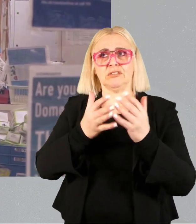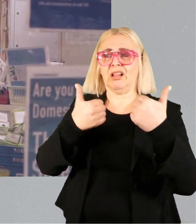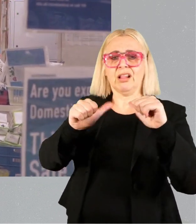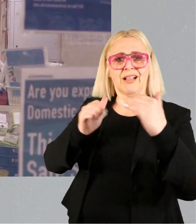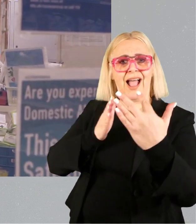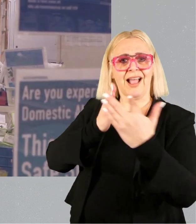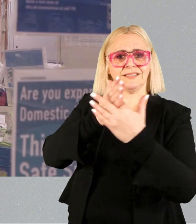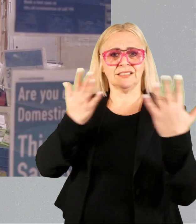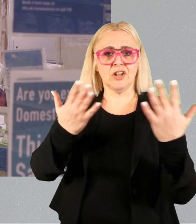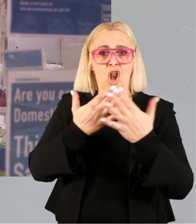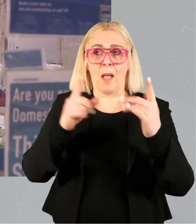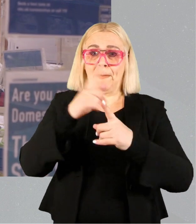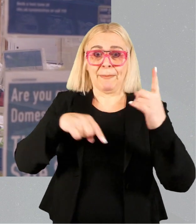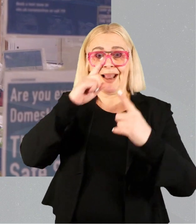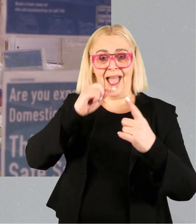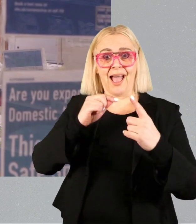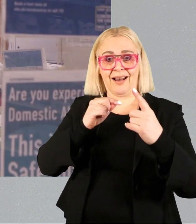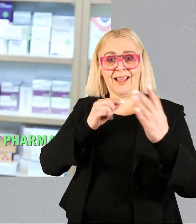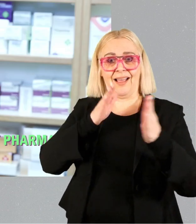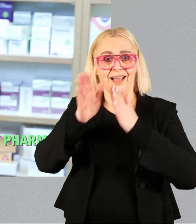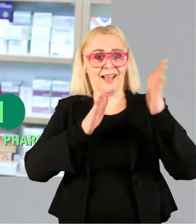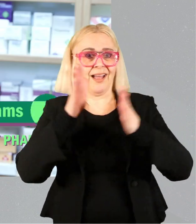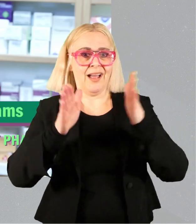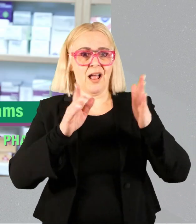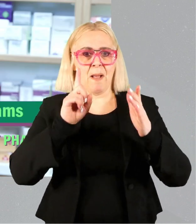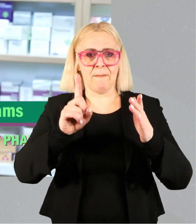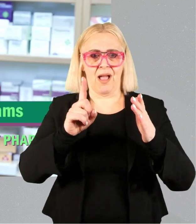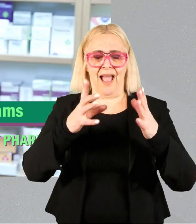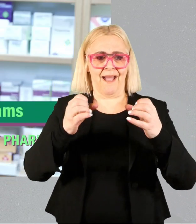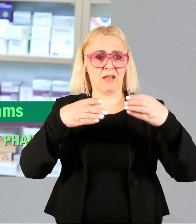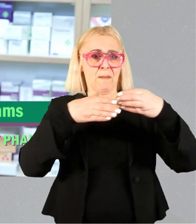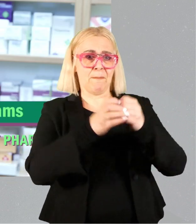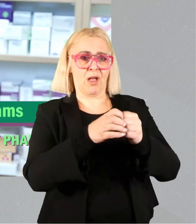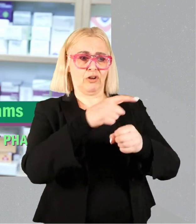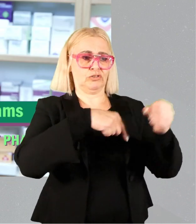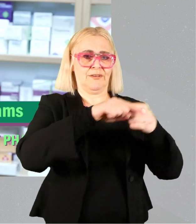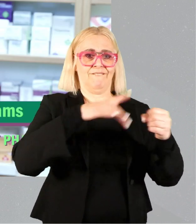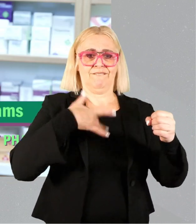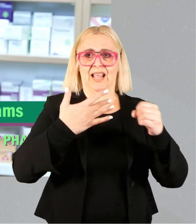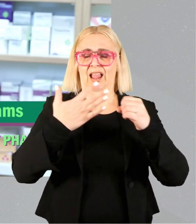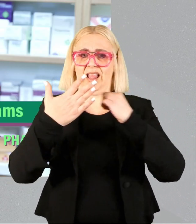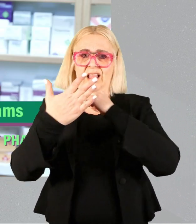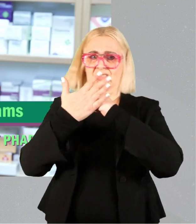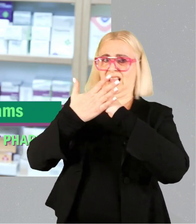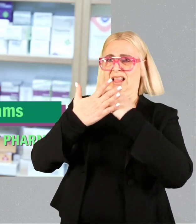We are doing well for a significant portion of people, but there's a minority of people